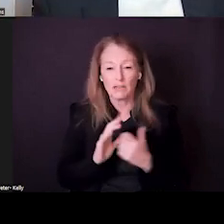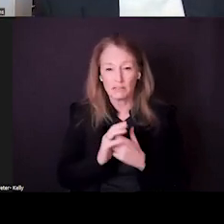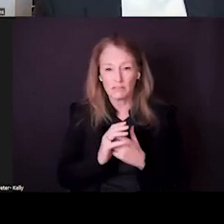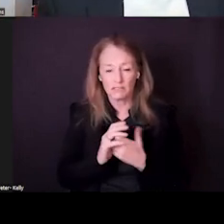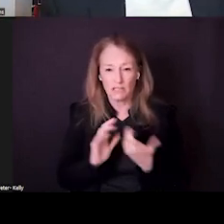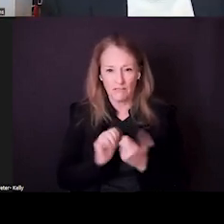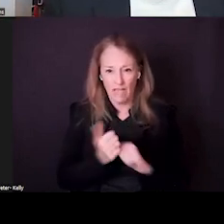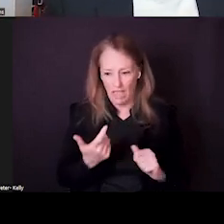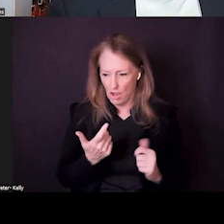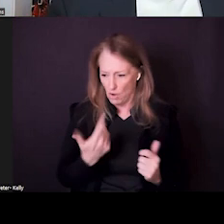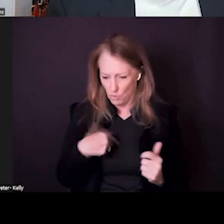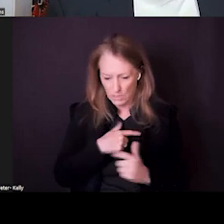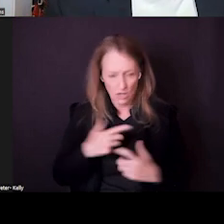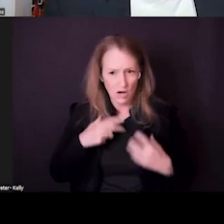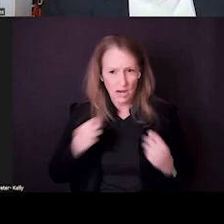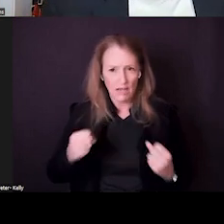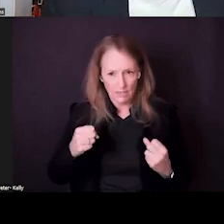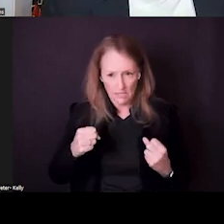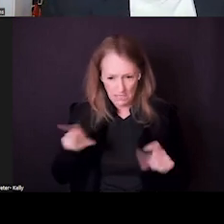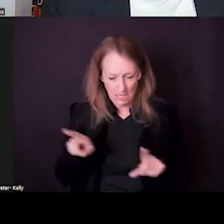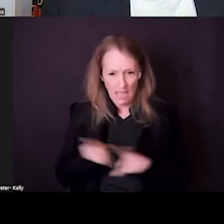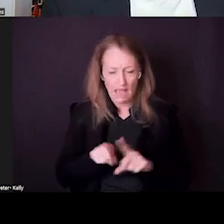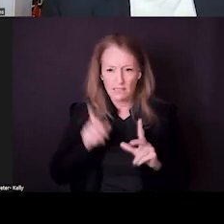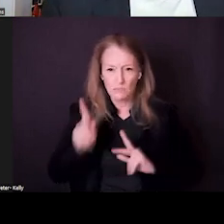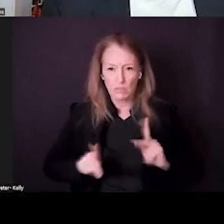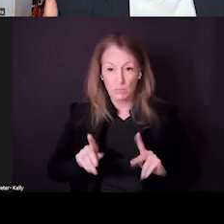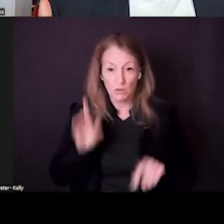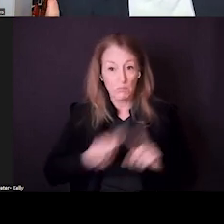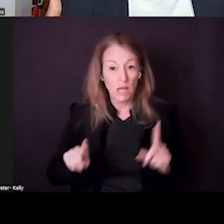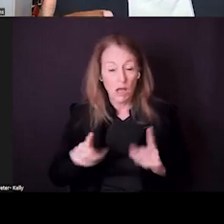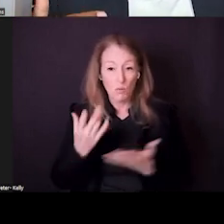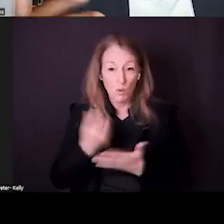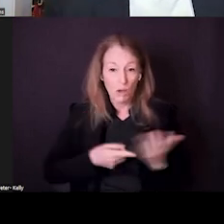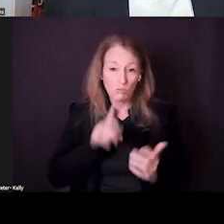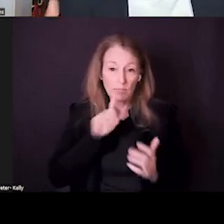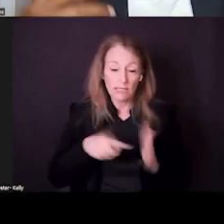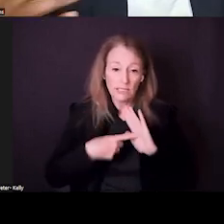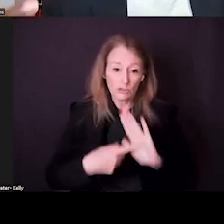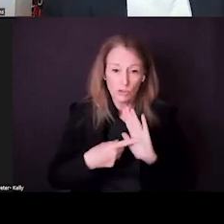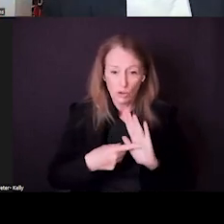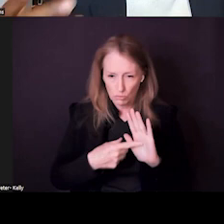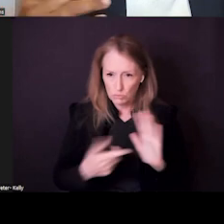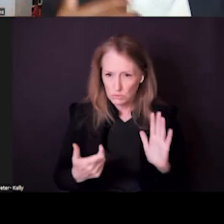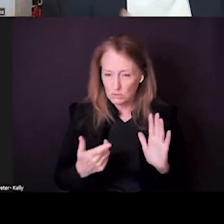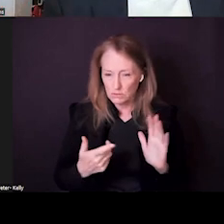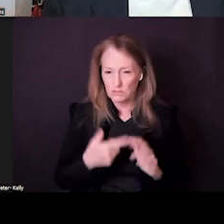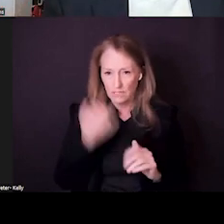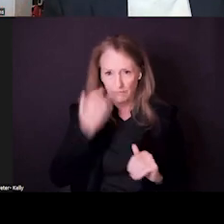INDIVIDUALS. WHAT REALLY DRIVES HOW HEALTHY WE ARE ARE THESE THINGS THAT ARE BEHAVIORAL. IT IS WHETHER WE SMOKE OR DIET